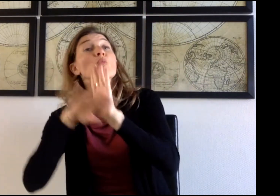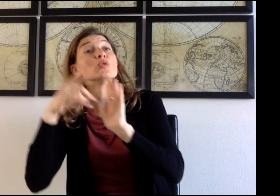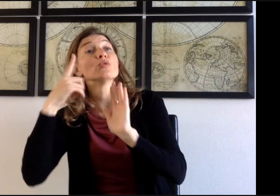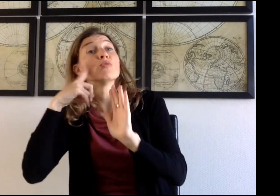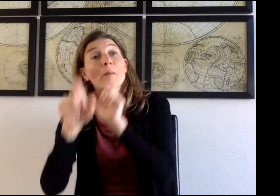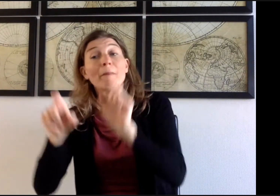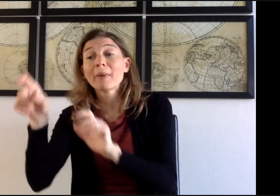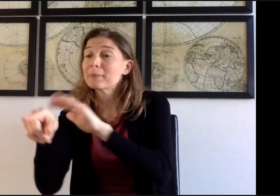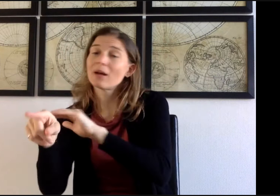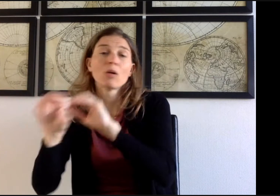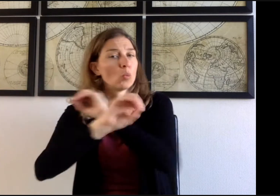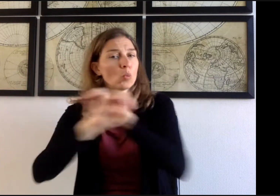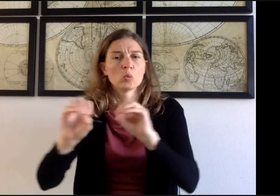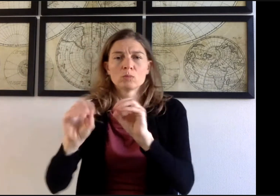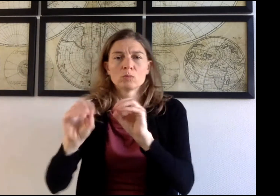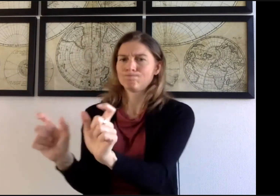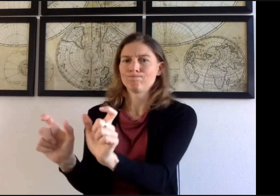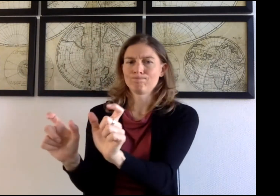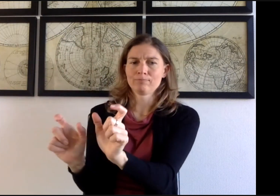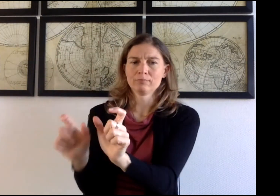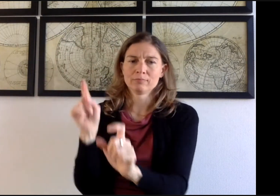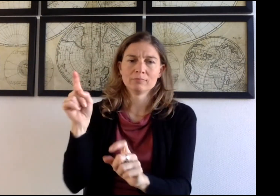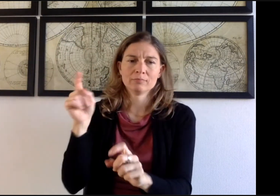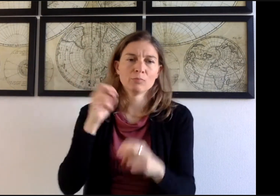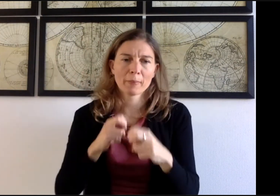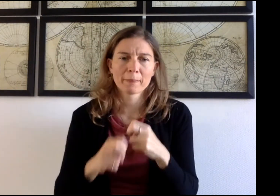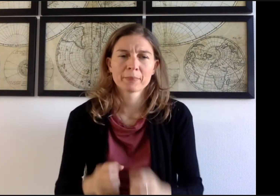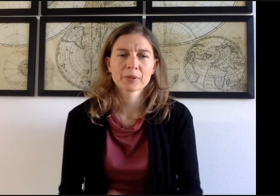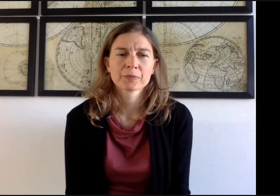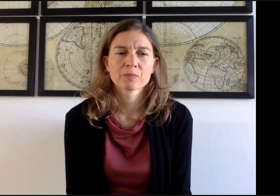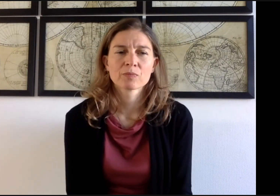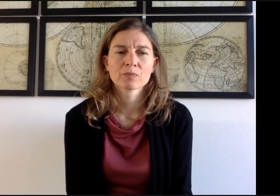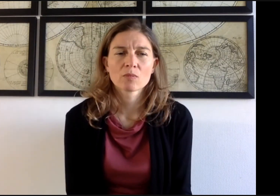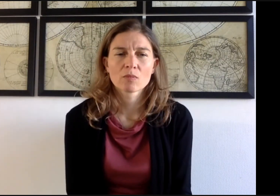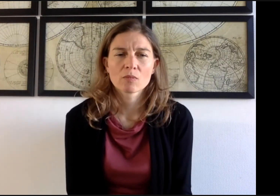inclusive education: authorities left students with disabilities behind.